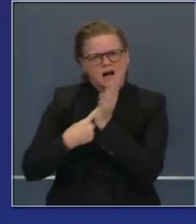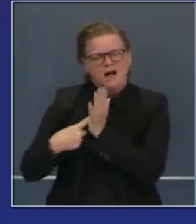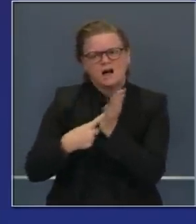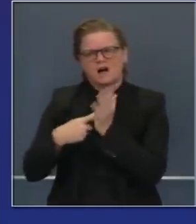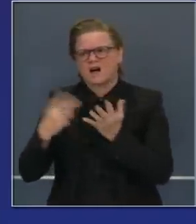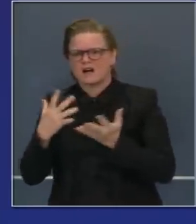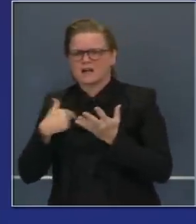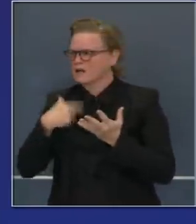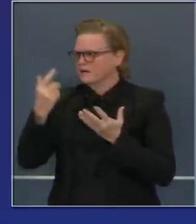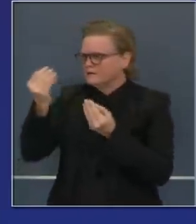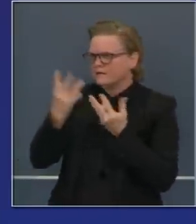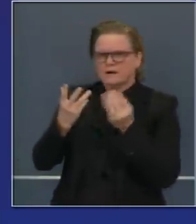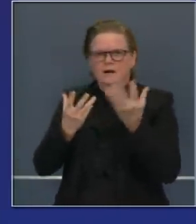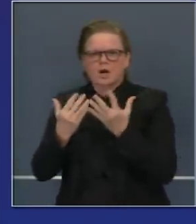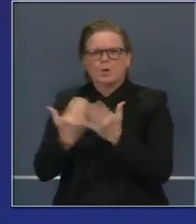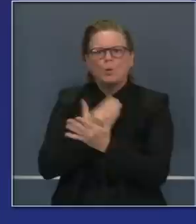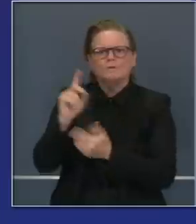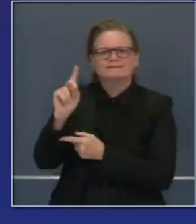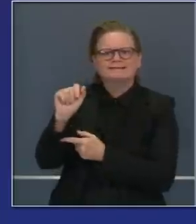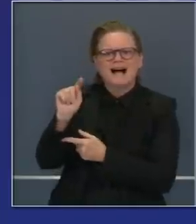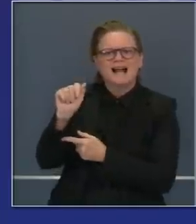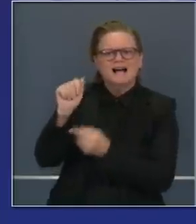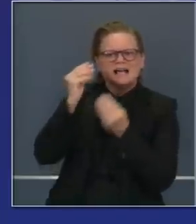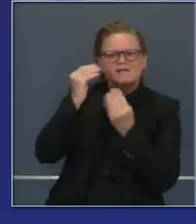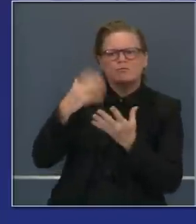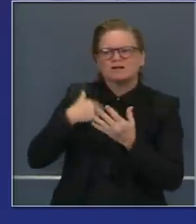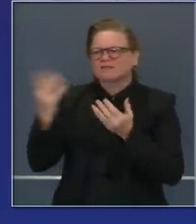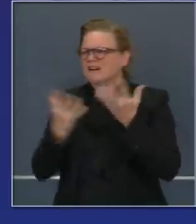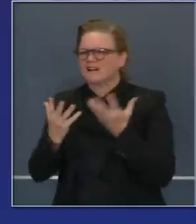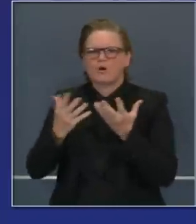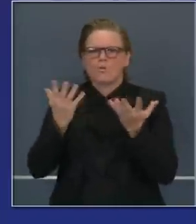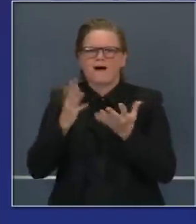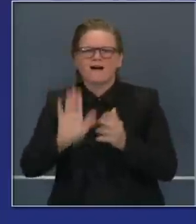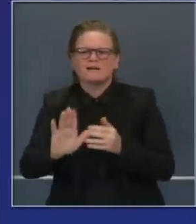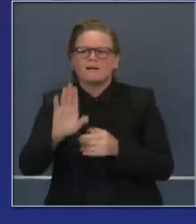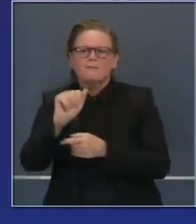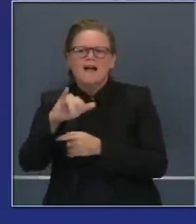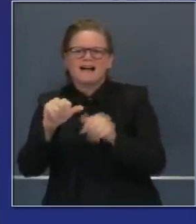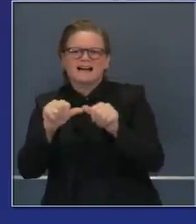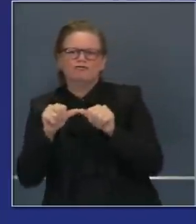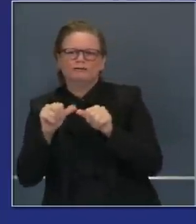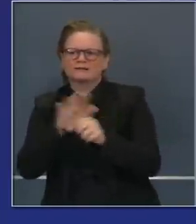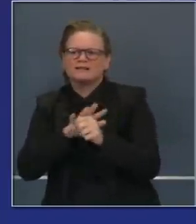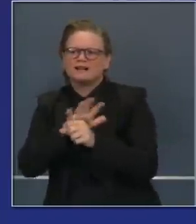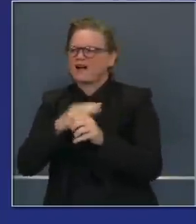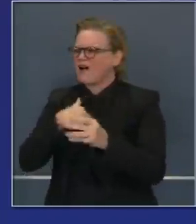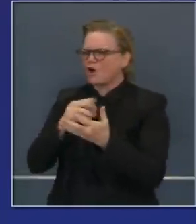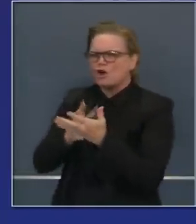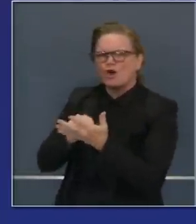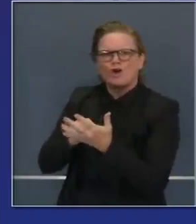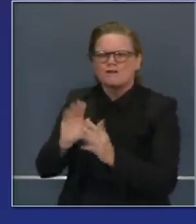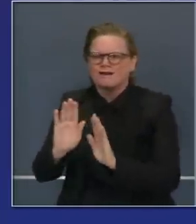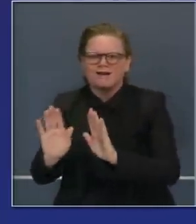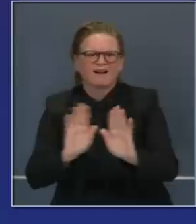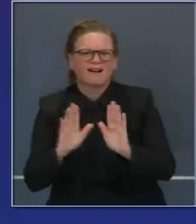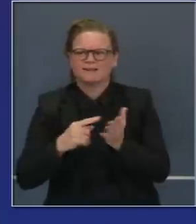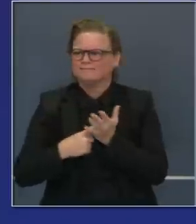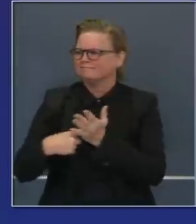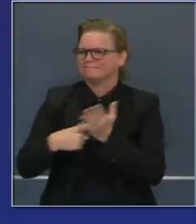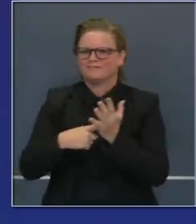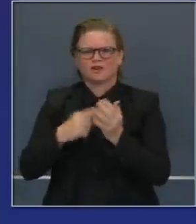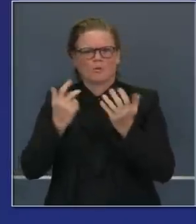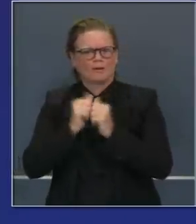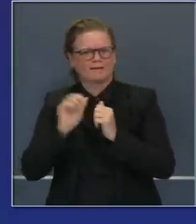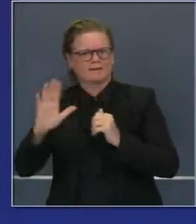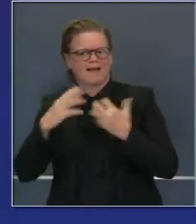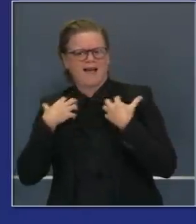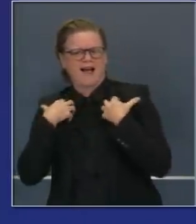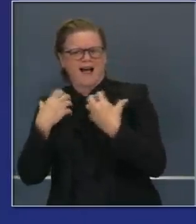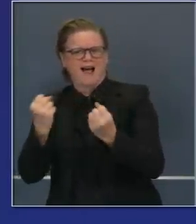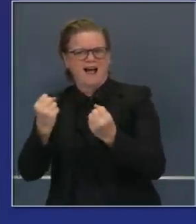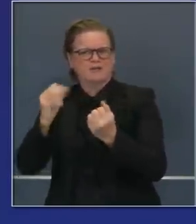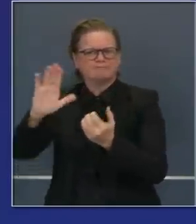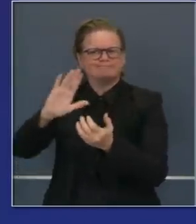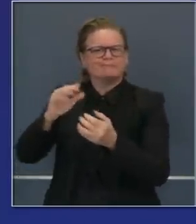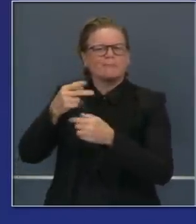HAPPENING IN L.A. COUNTY AND THE